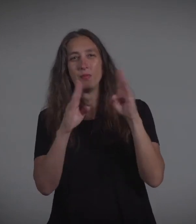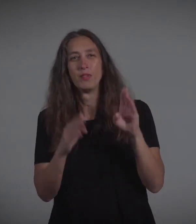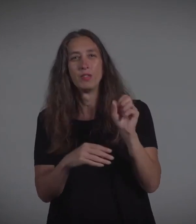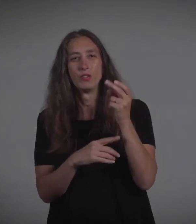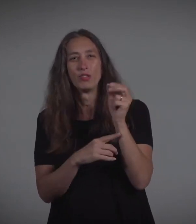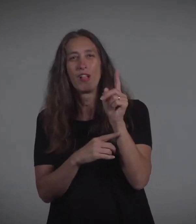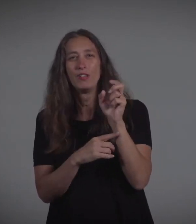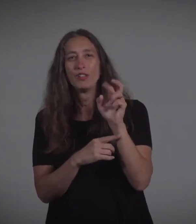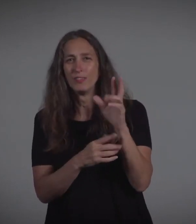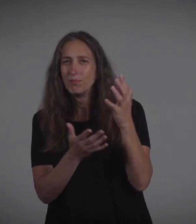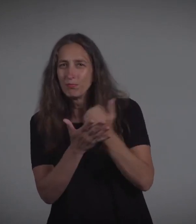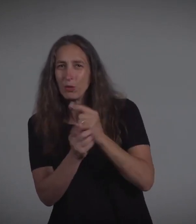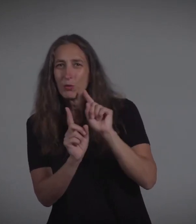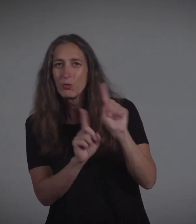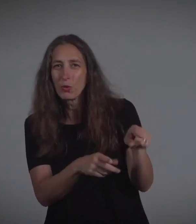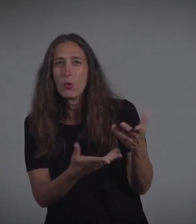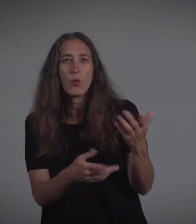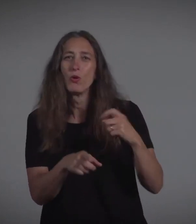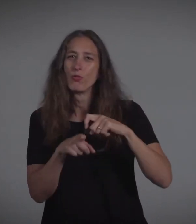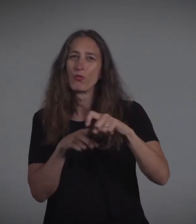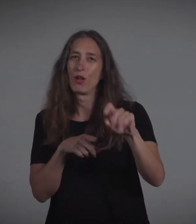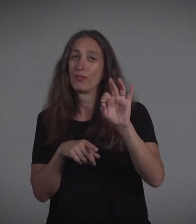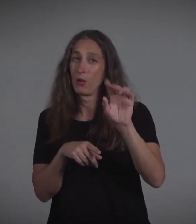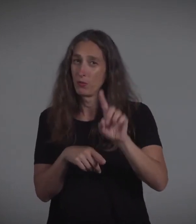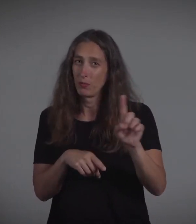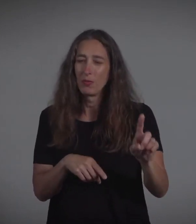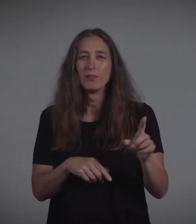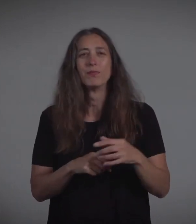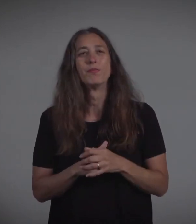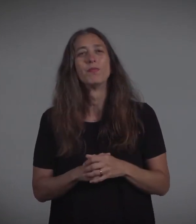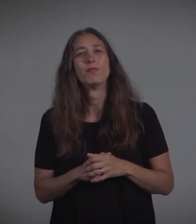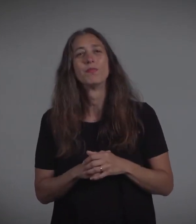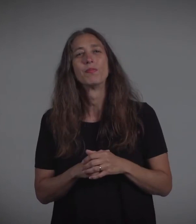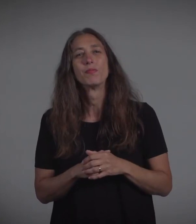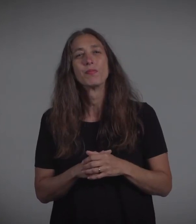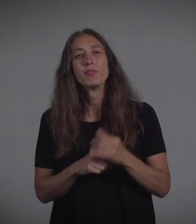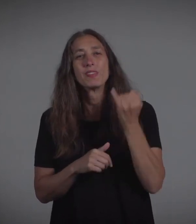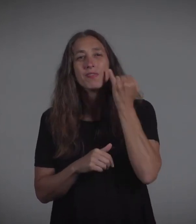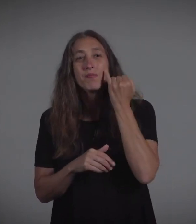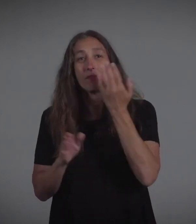in your area may have safe houses or shelters. Go there, or call 911.